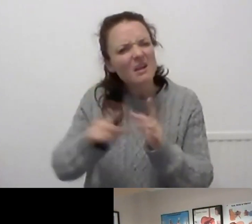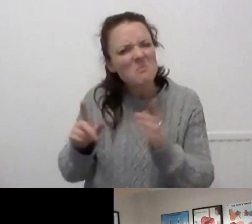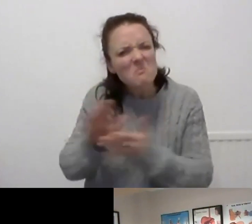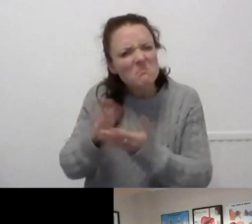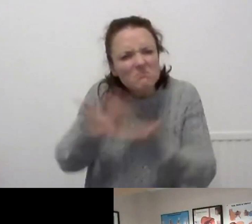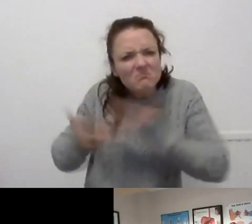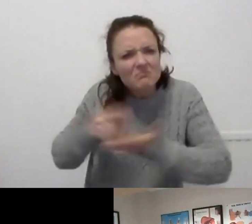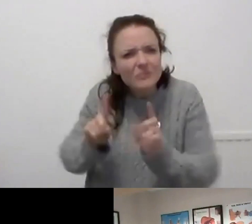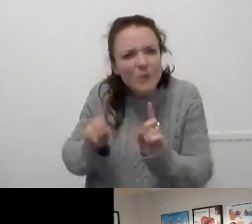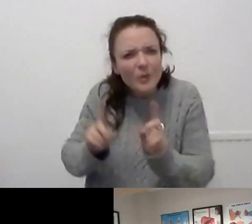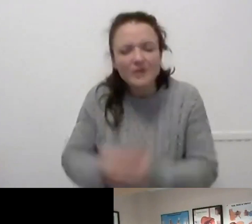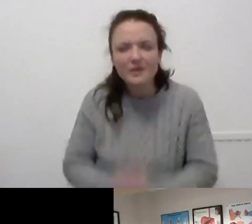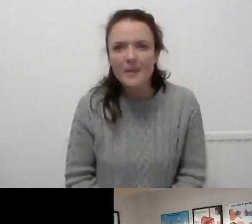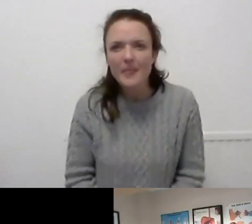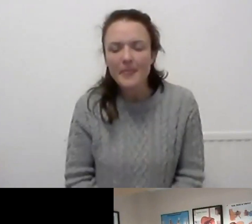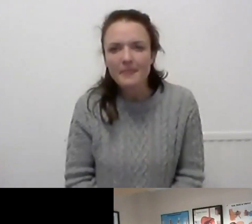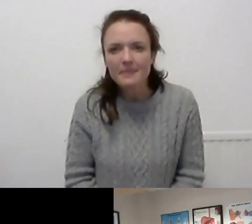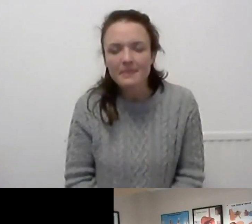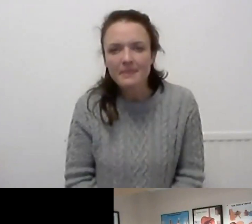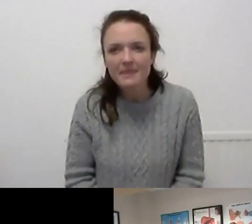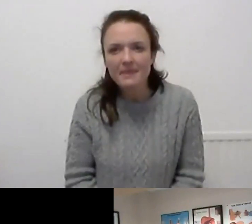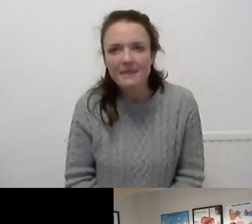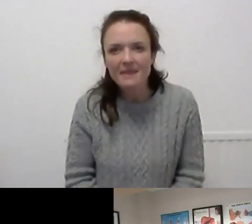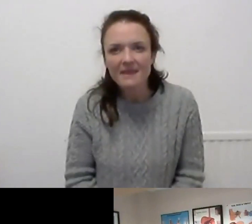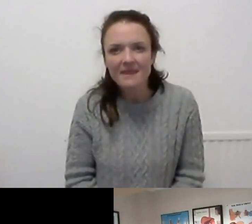I knew you. Can I asked Dr. Lazarus, I think is the joint